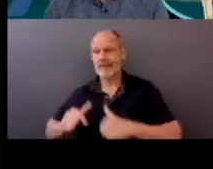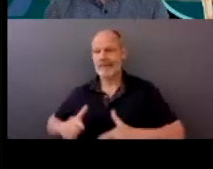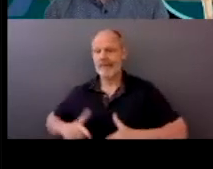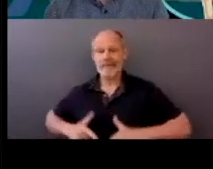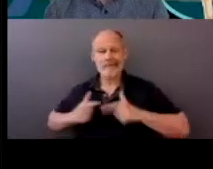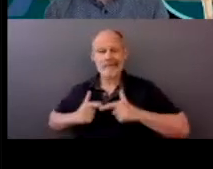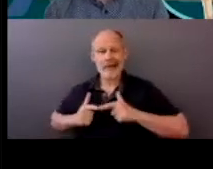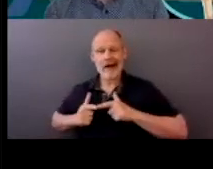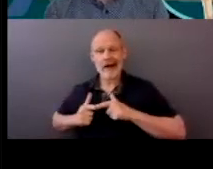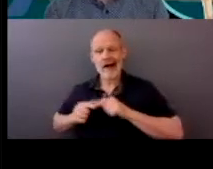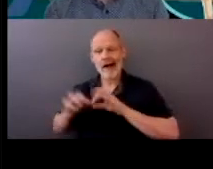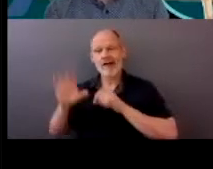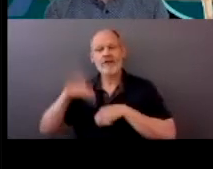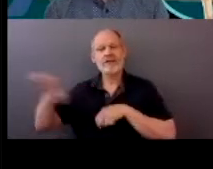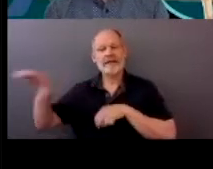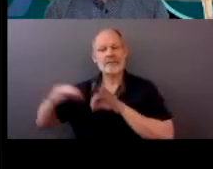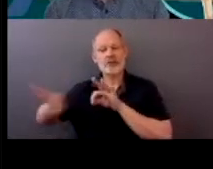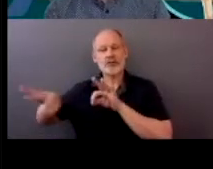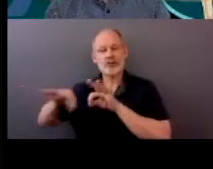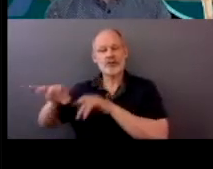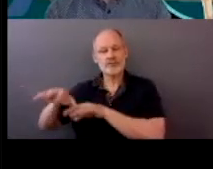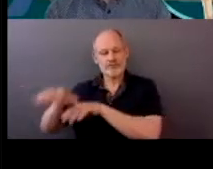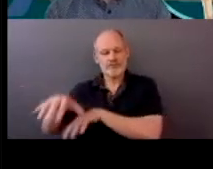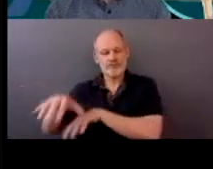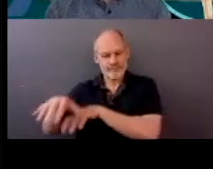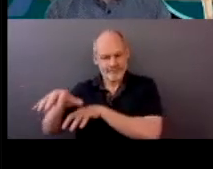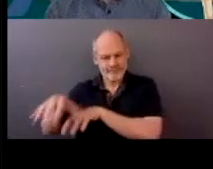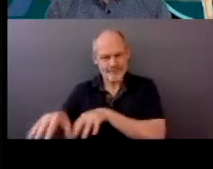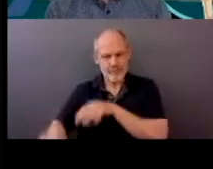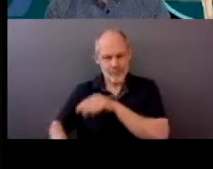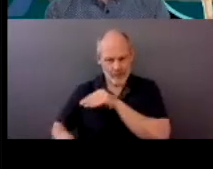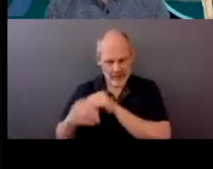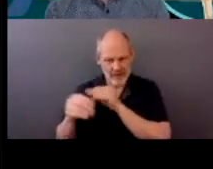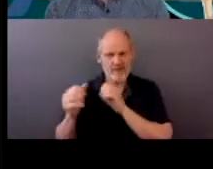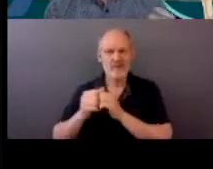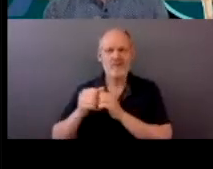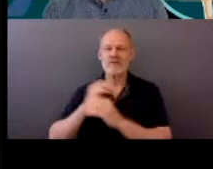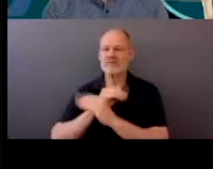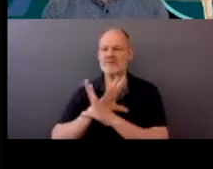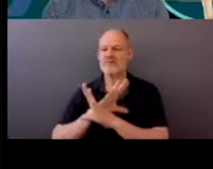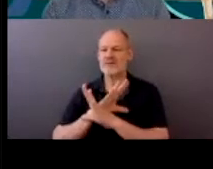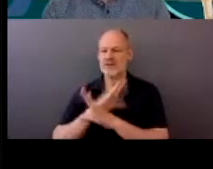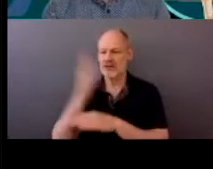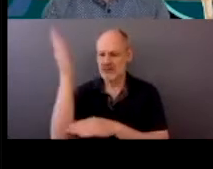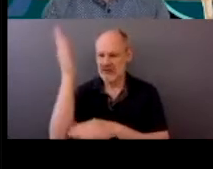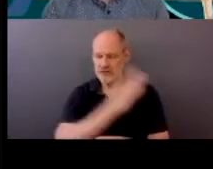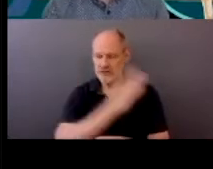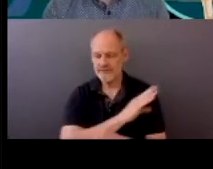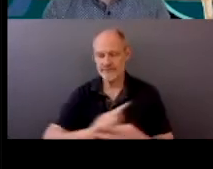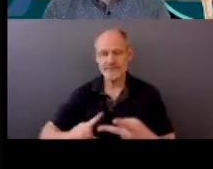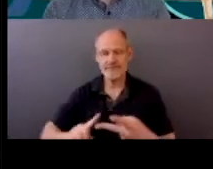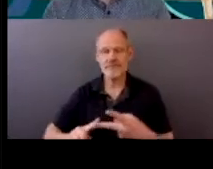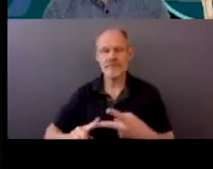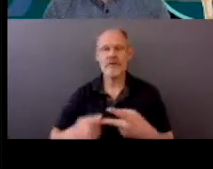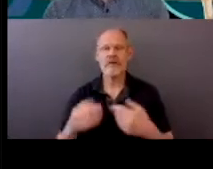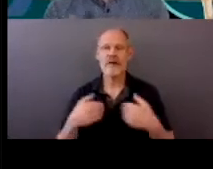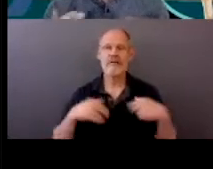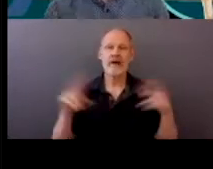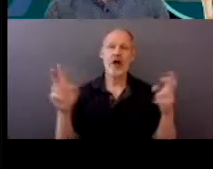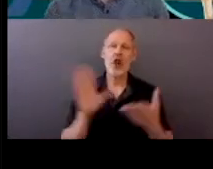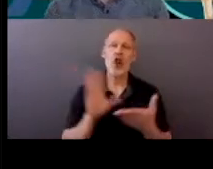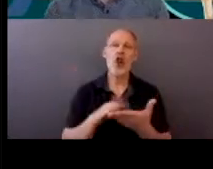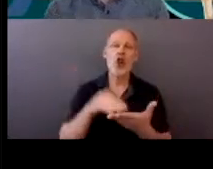in this digital space and also been able to create learning management system for special education